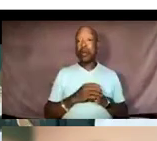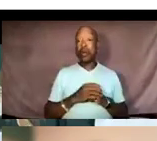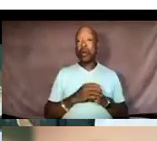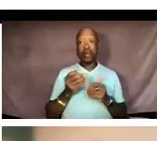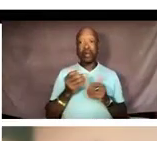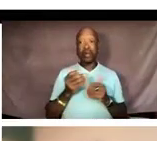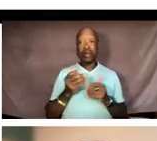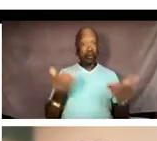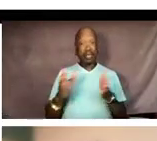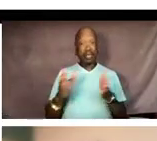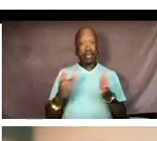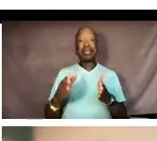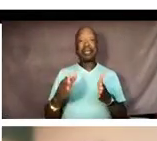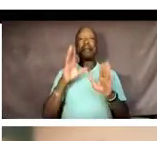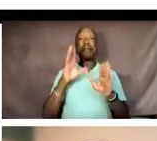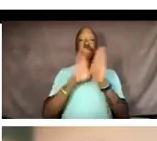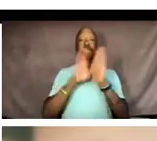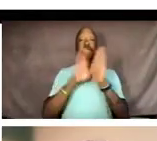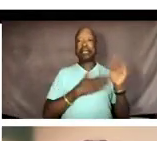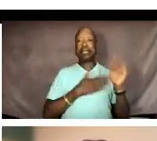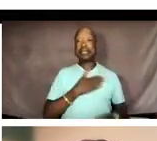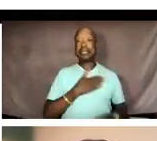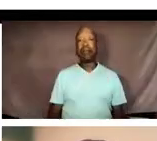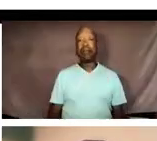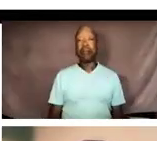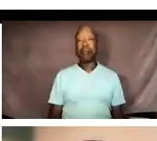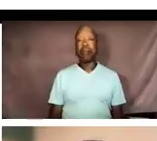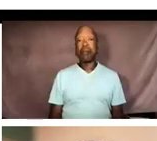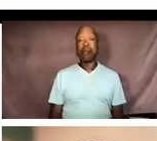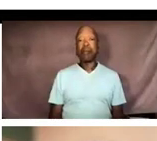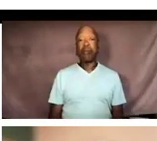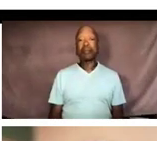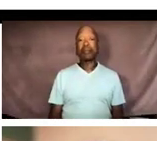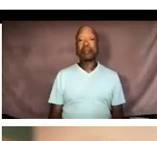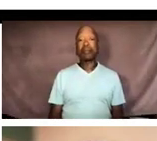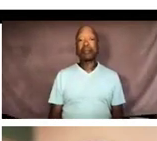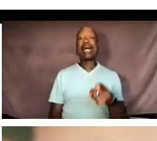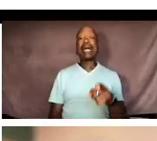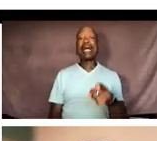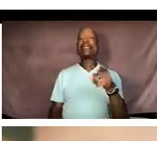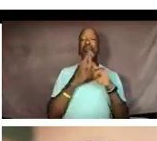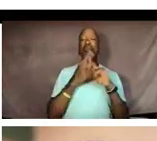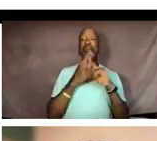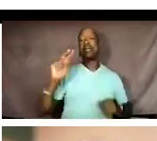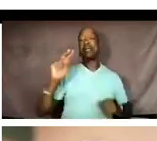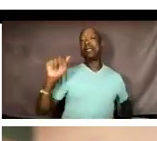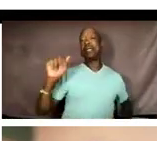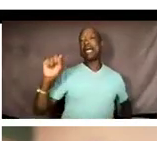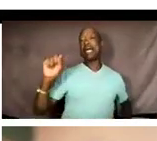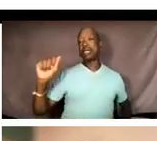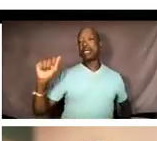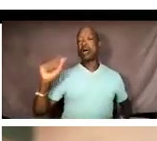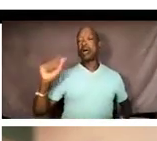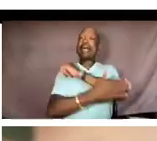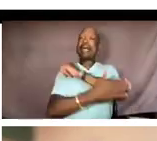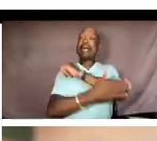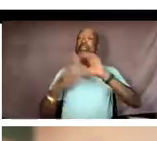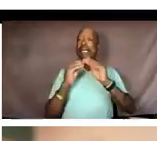please so this is an image from the Nassau County legislative meeting that took place on August 5th